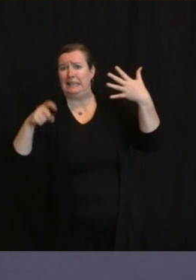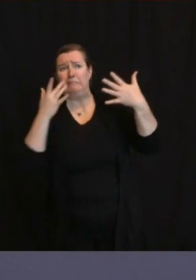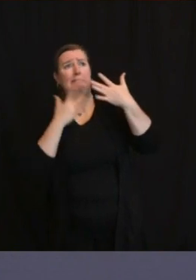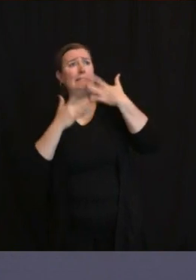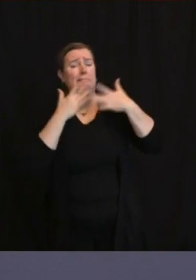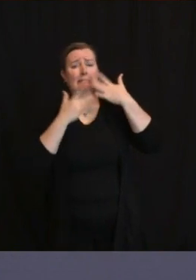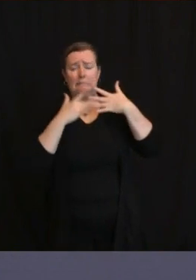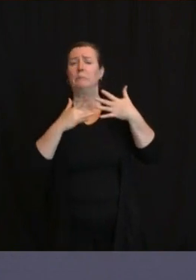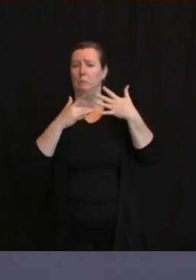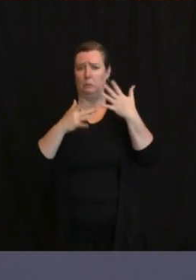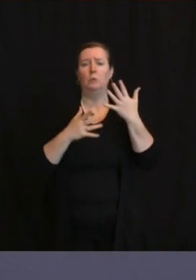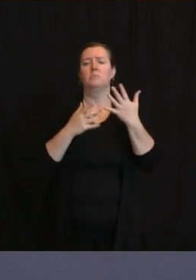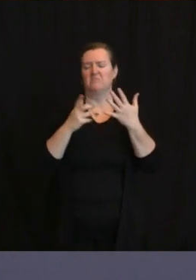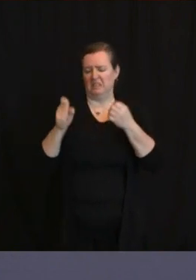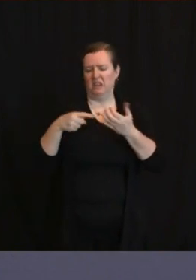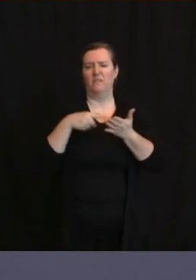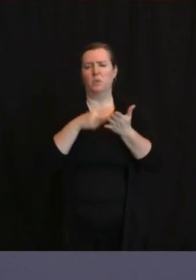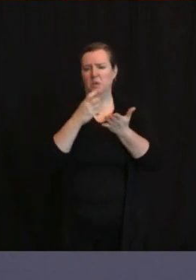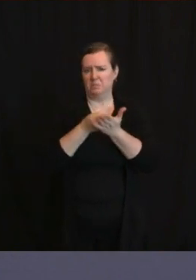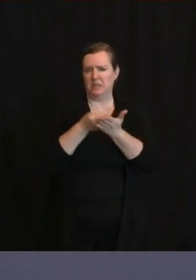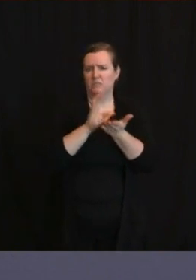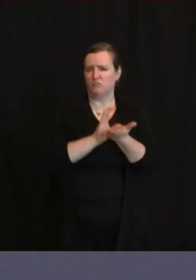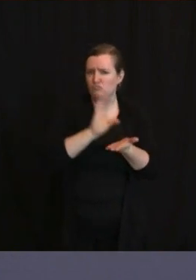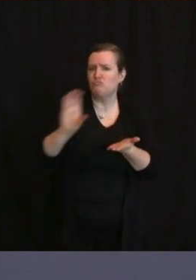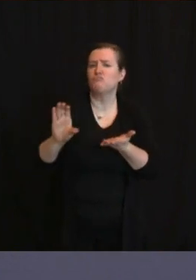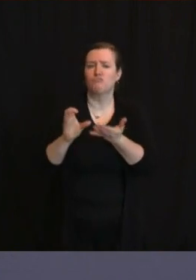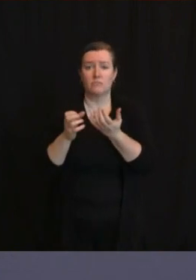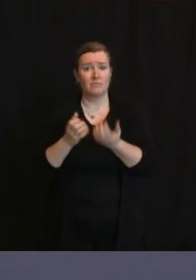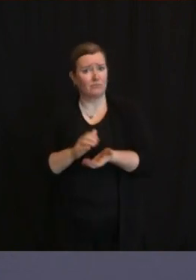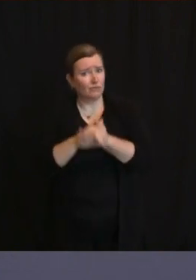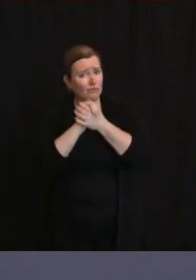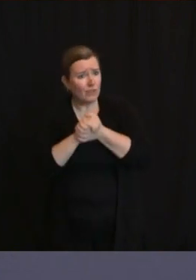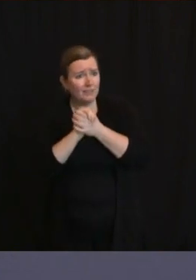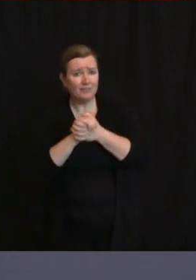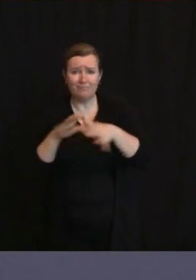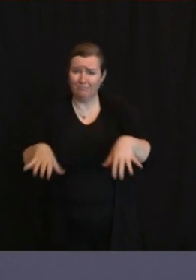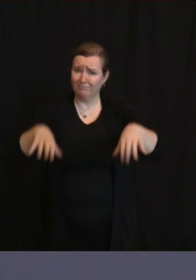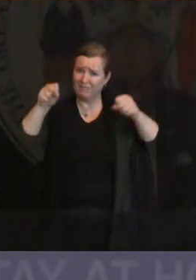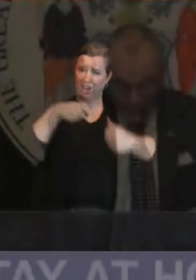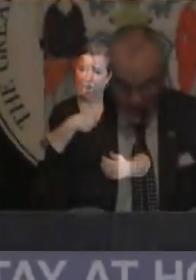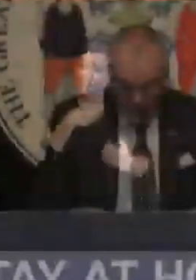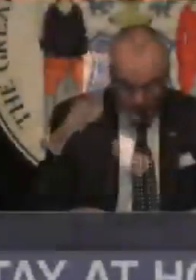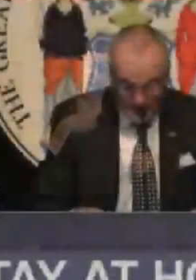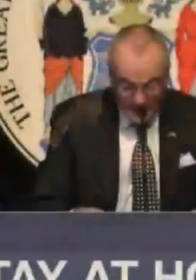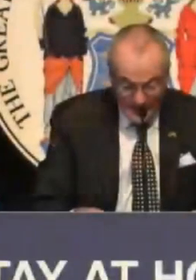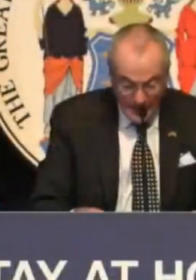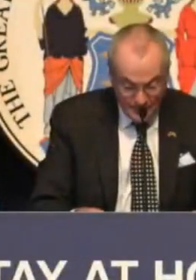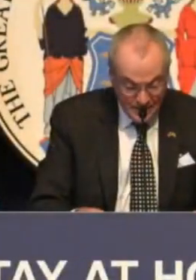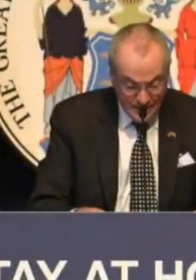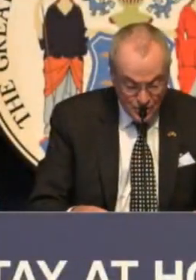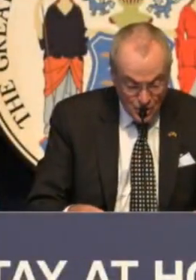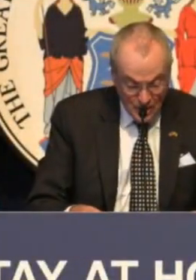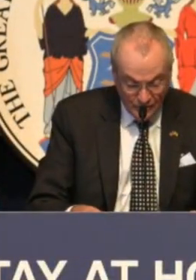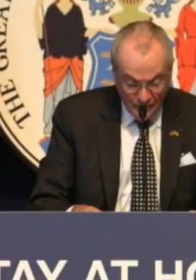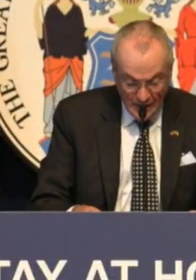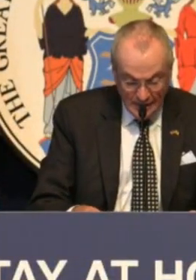PROVIDE THE NECESSARY MEANS, WHETHER IT'S FOOD, SHELTER, OTHER REQUIREMENTS FOR FOLKS WHO ARE REALLY UP AGAINST IT RIGHT NOW UP AND DOWN THE STATE.